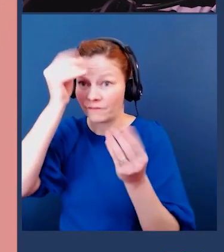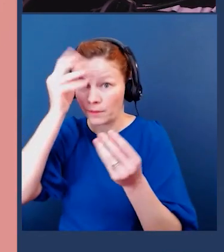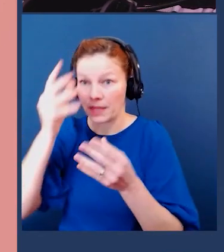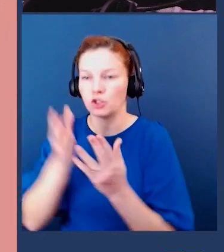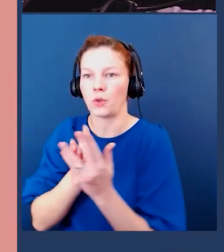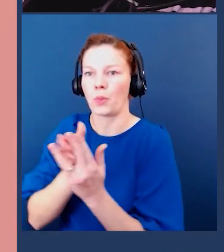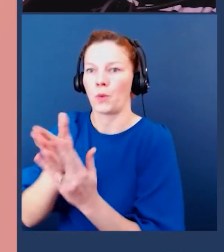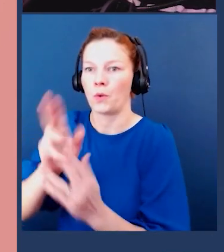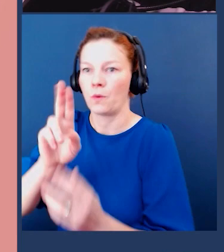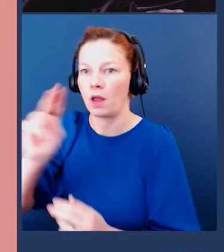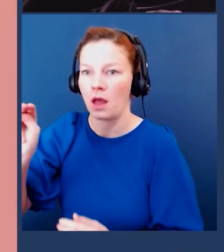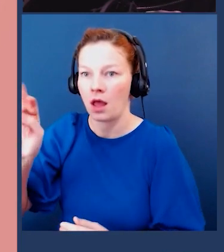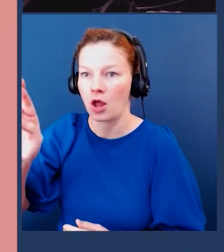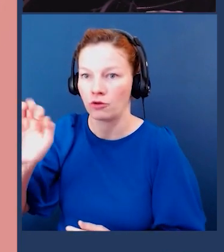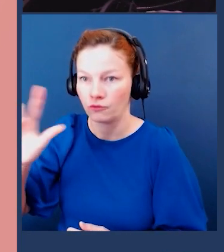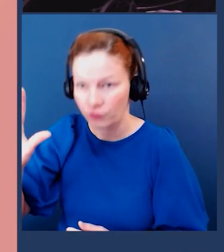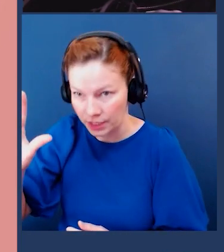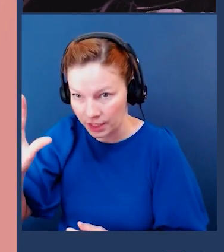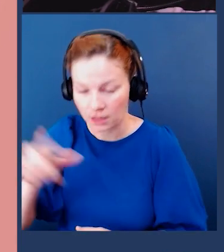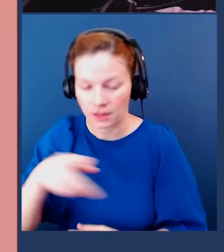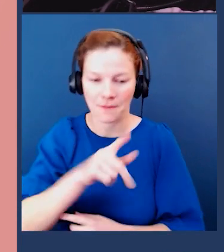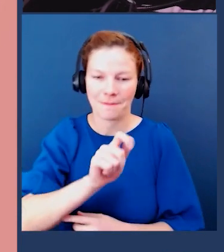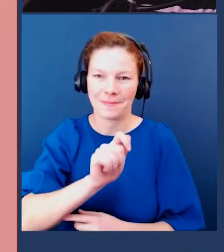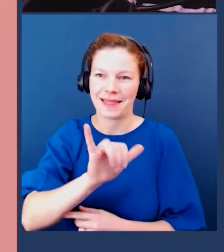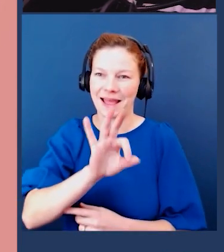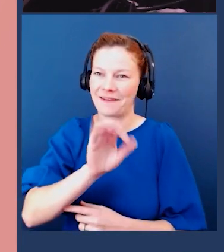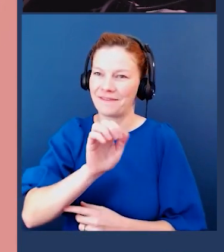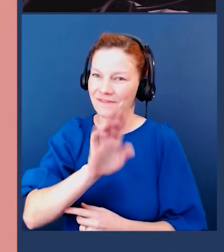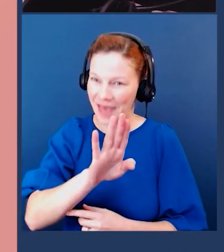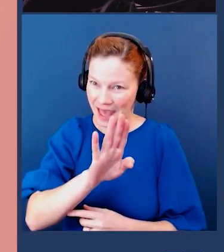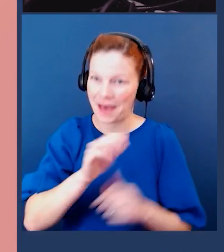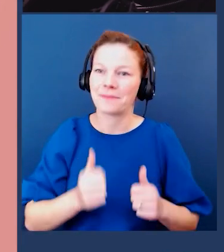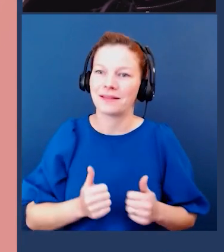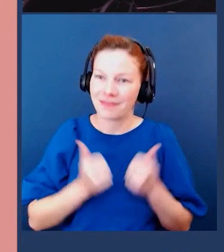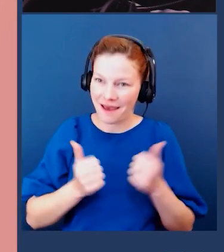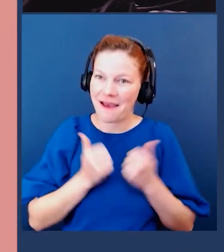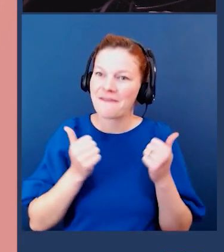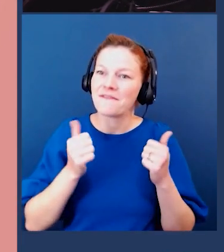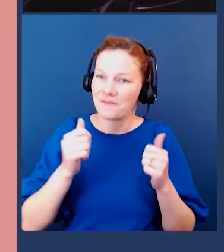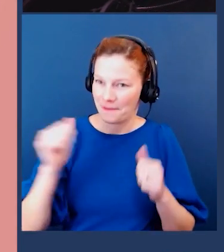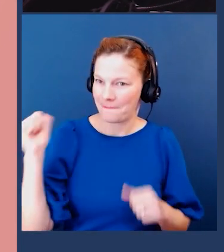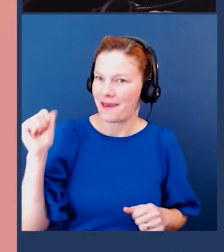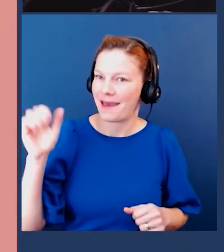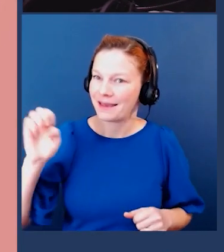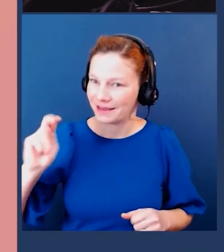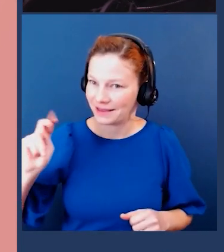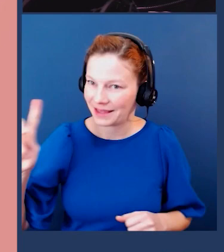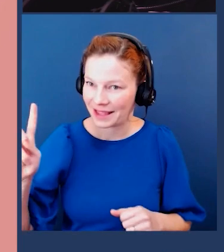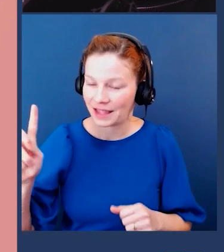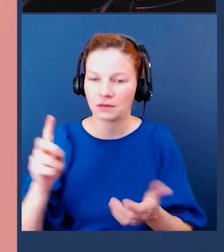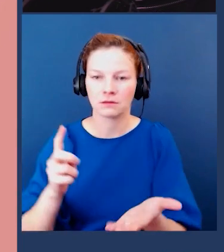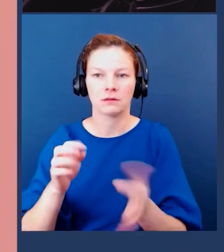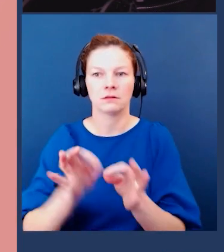acting as this persistent central Liveop backend and Twitch simply being the UI and that kind of like